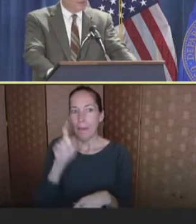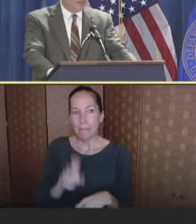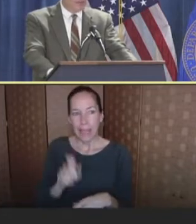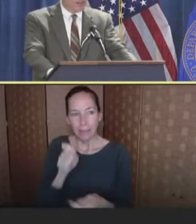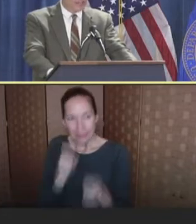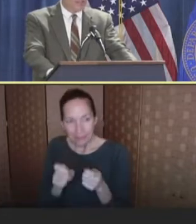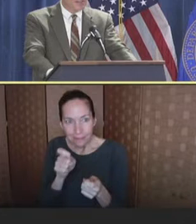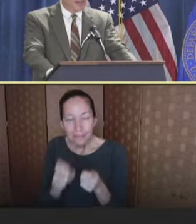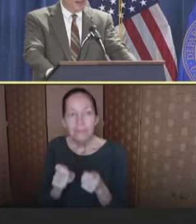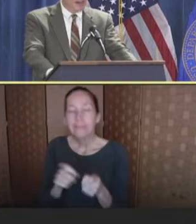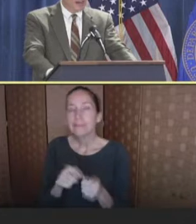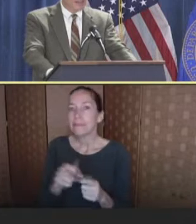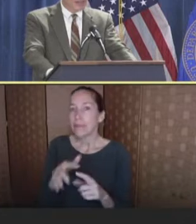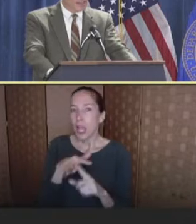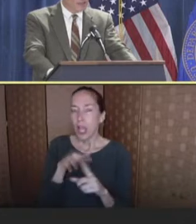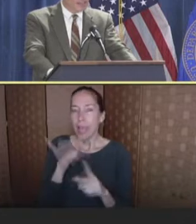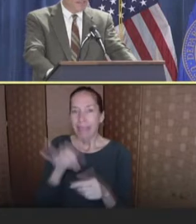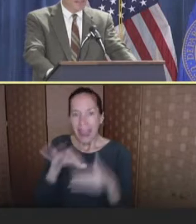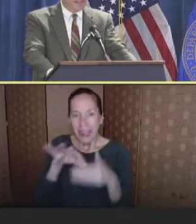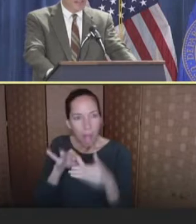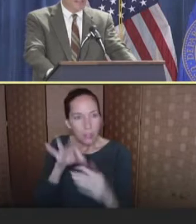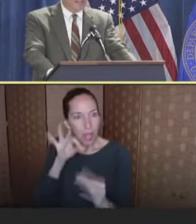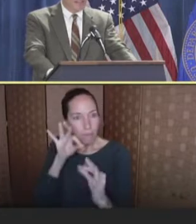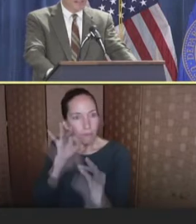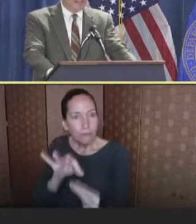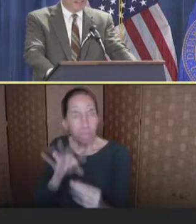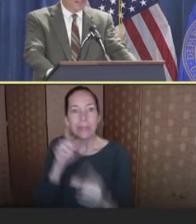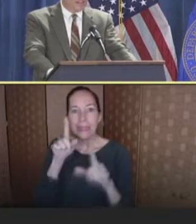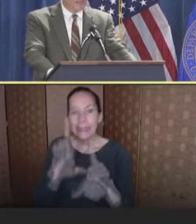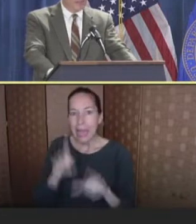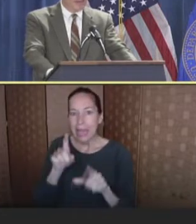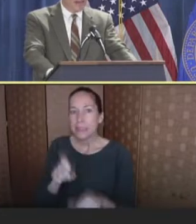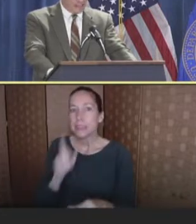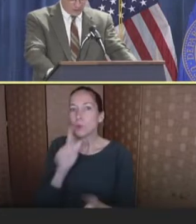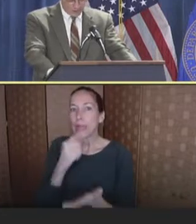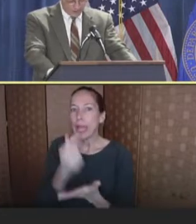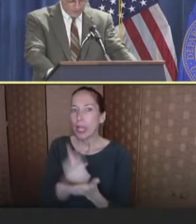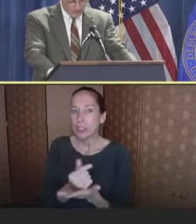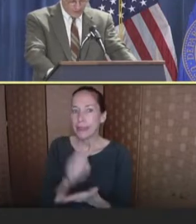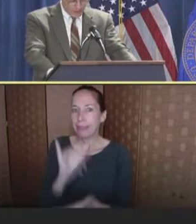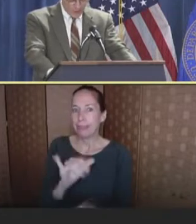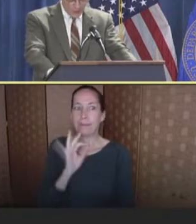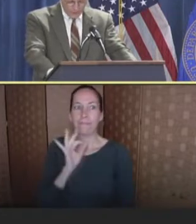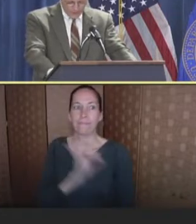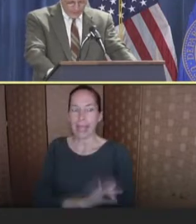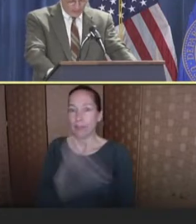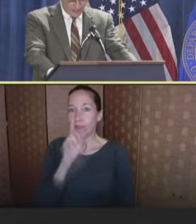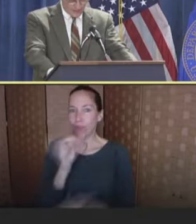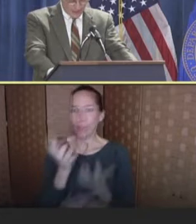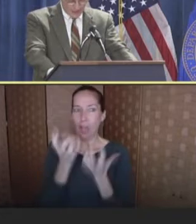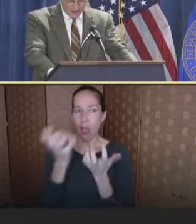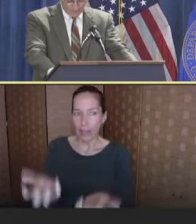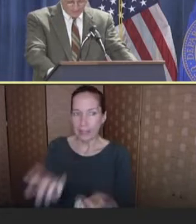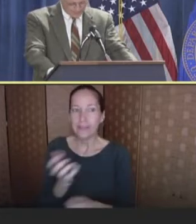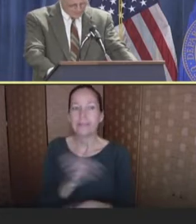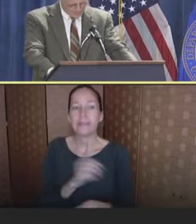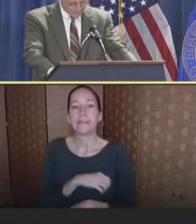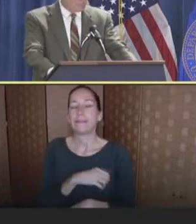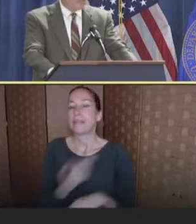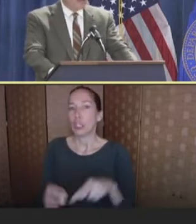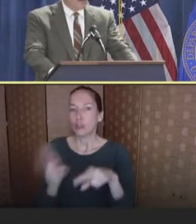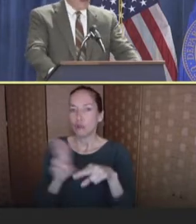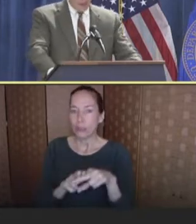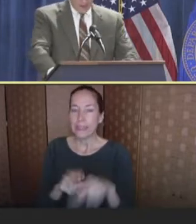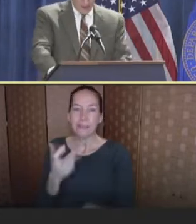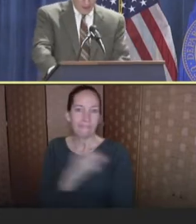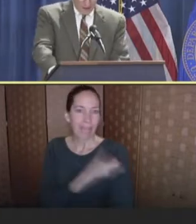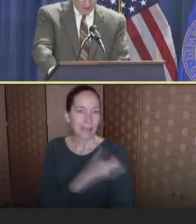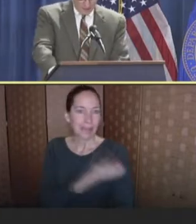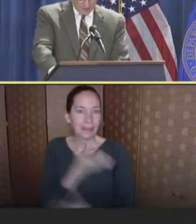the audience, that they increase vaccine confidence and that they do not include images with needles.